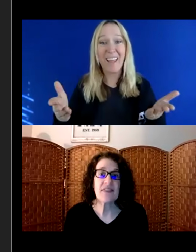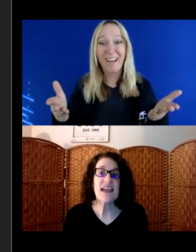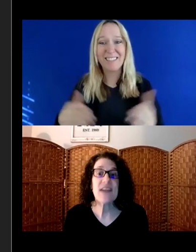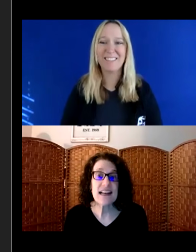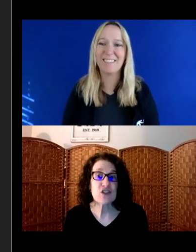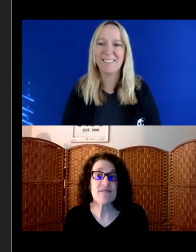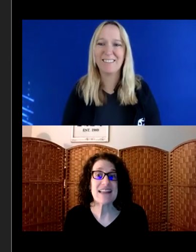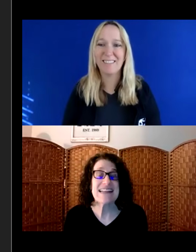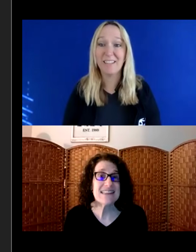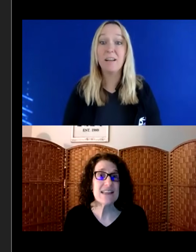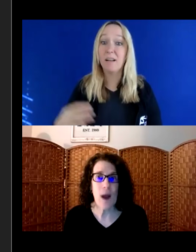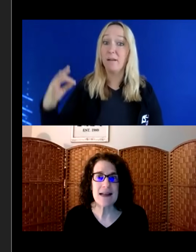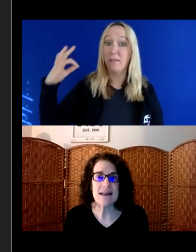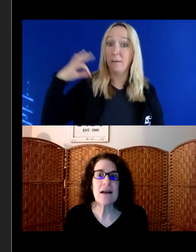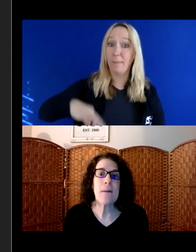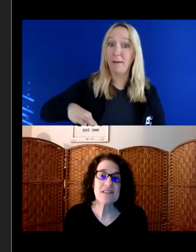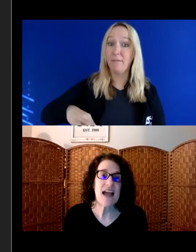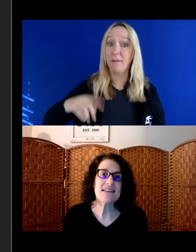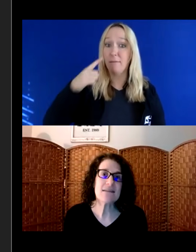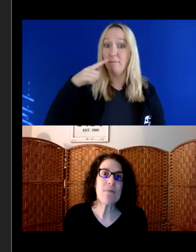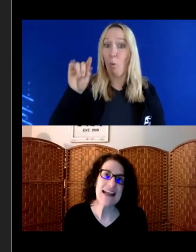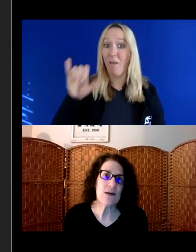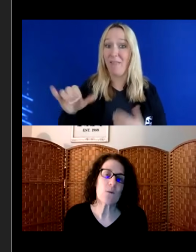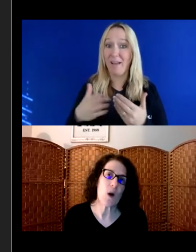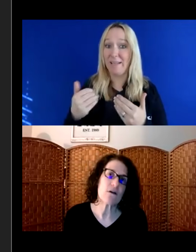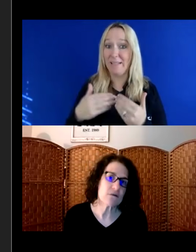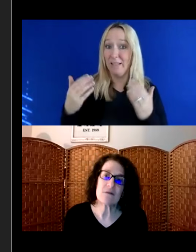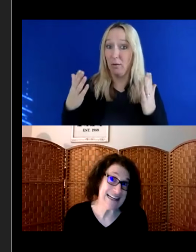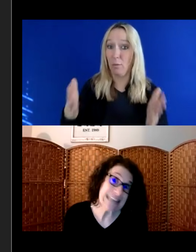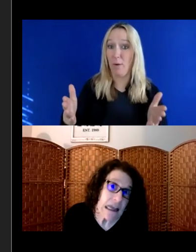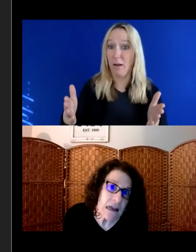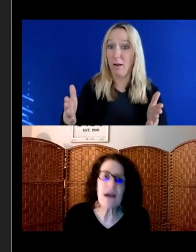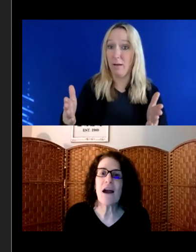The advantage of the easy way besides being, well, easy --